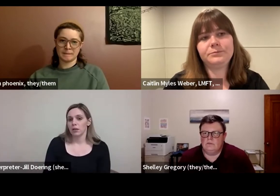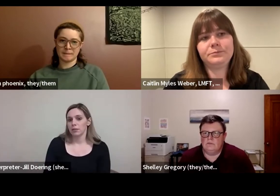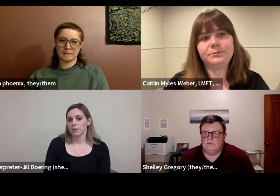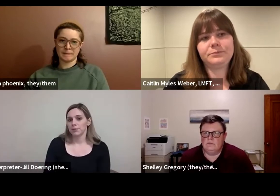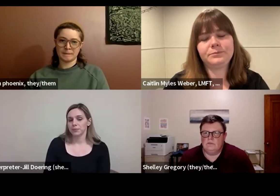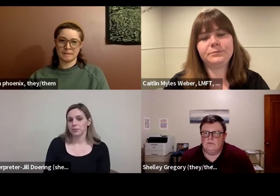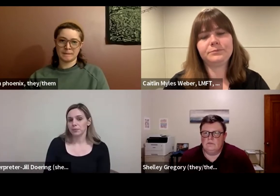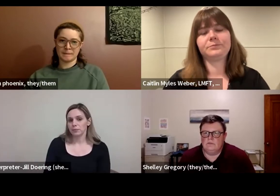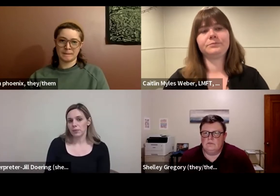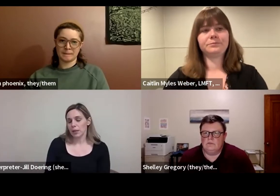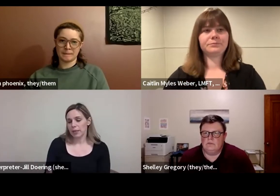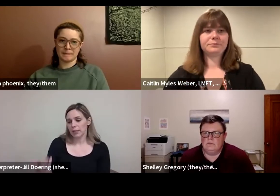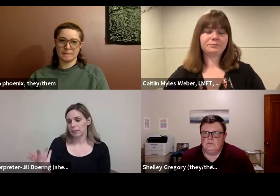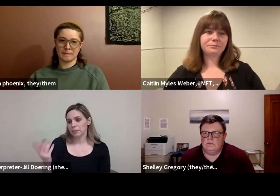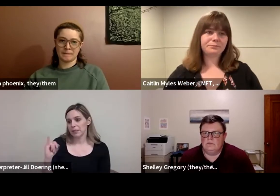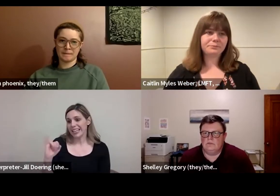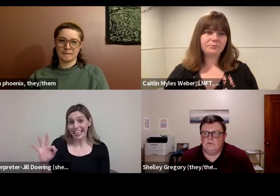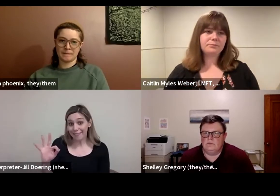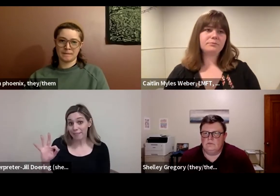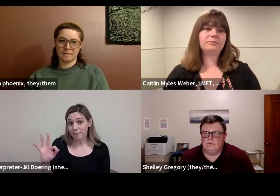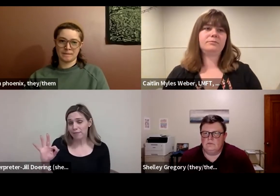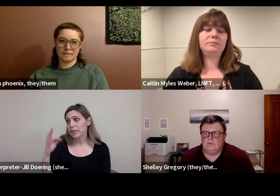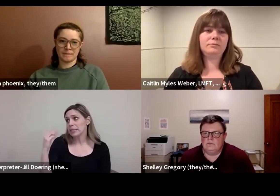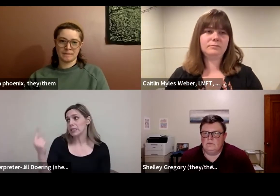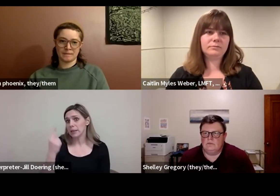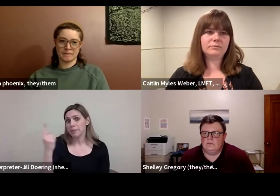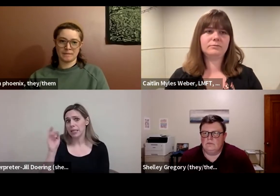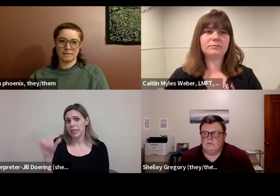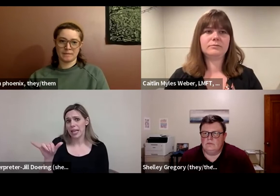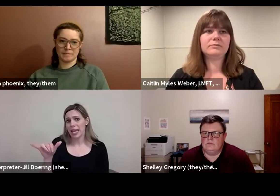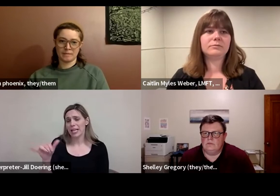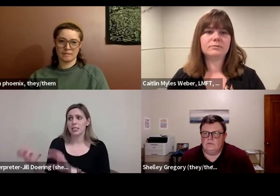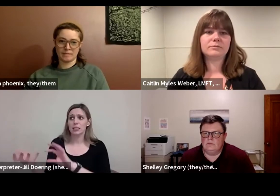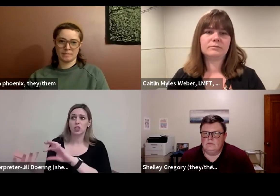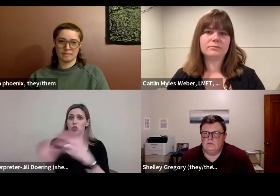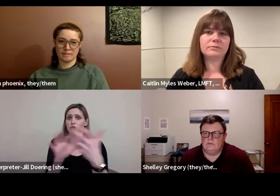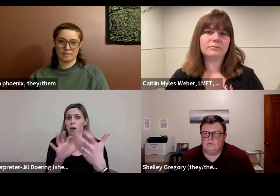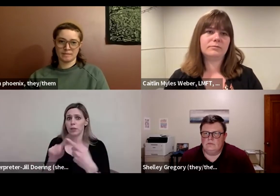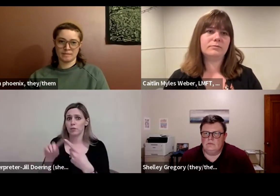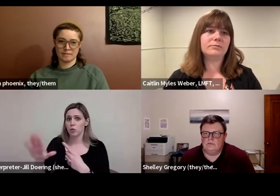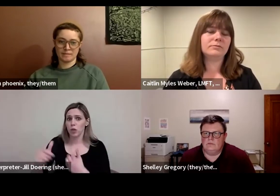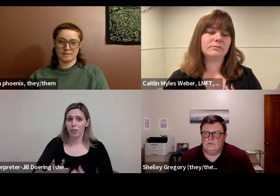And even if it is something that is disruptive to their life or extremely distressful,